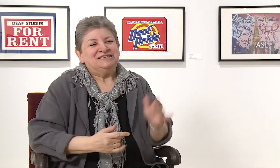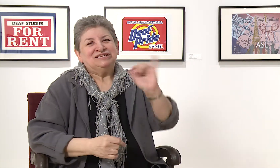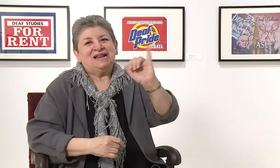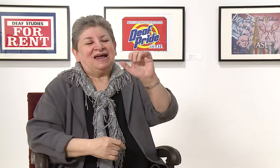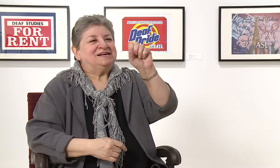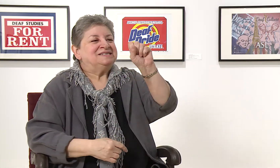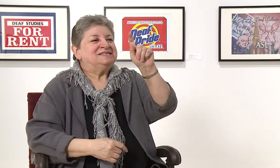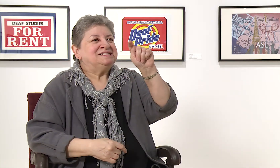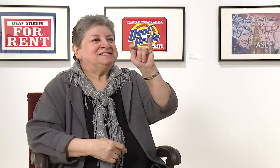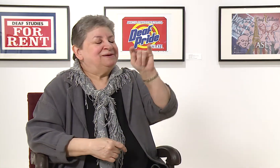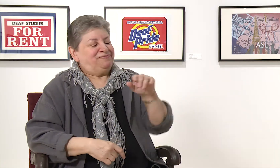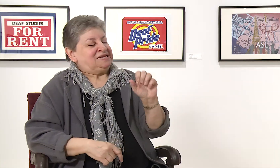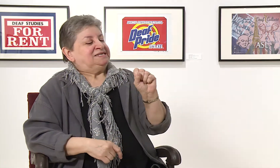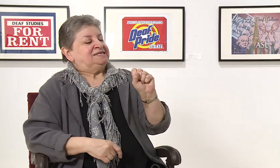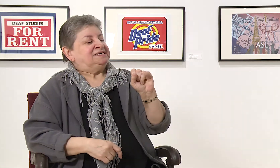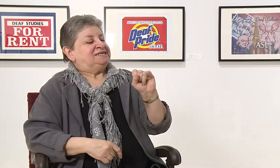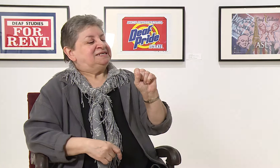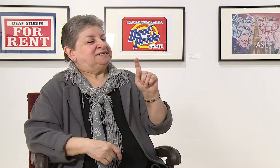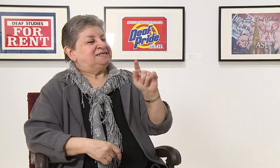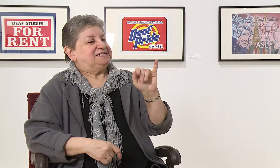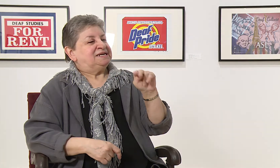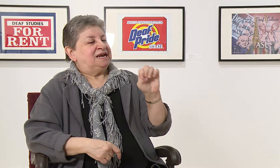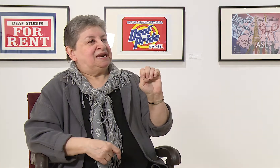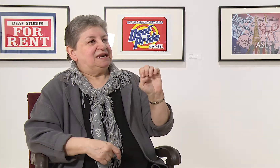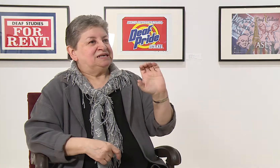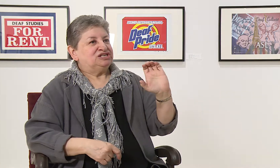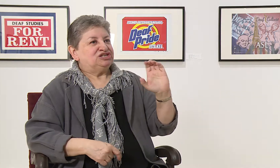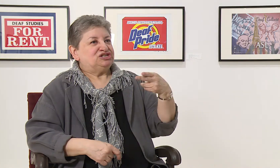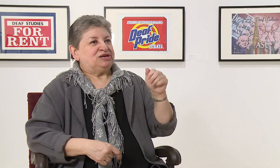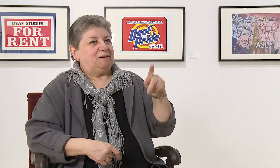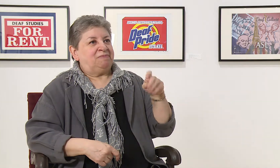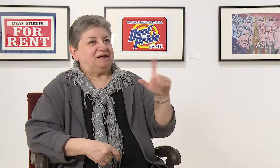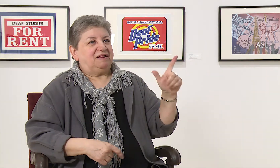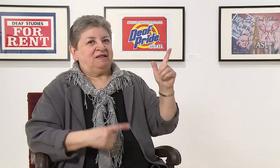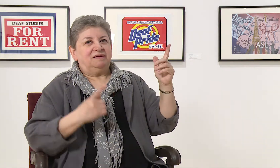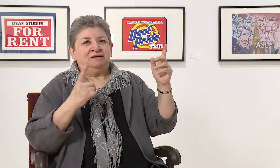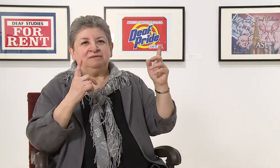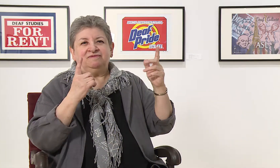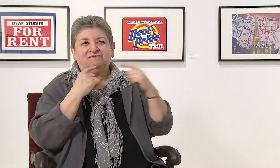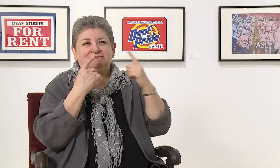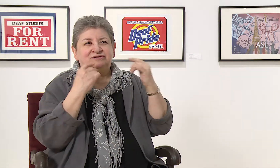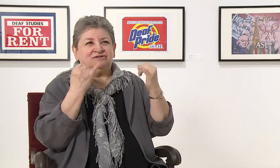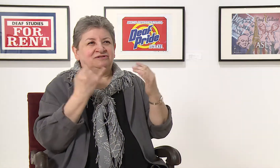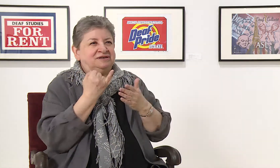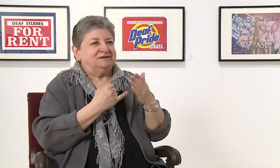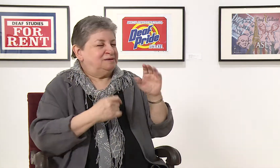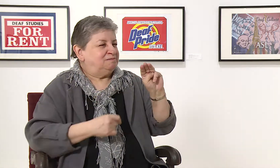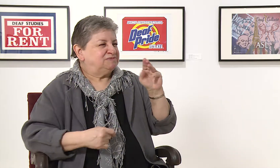to my family's dismay. Ha ha! Almost like the Sistine Chapel, if you're familiar,